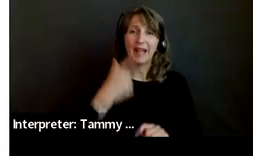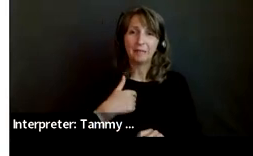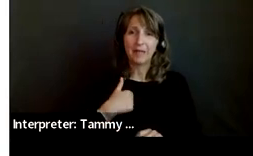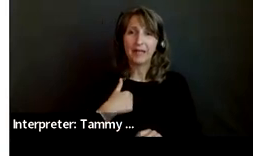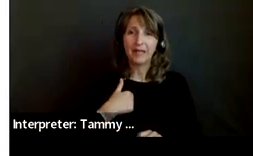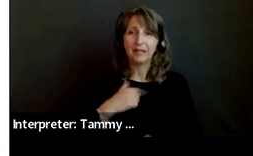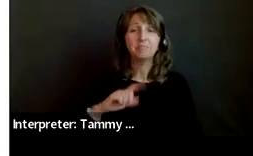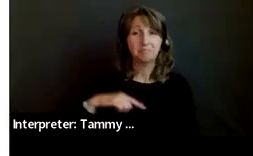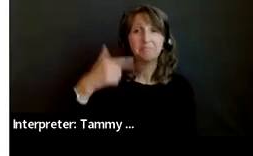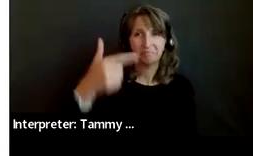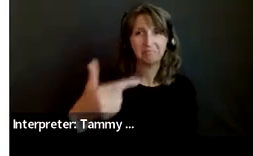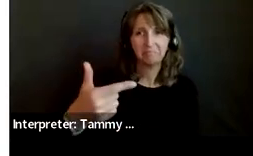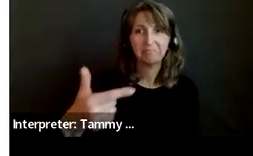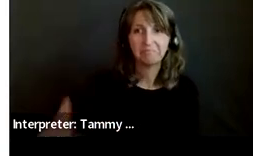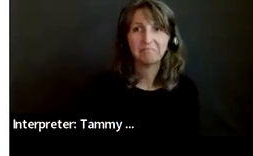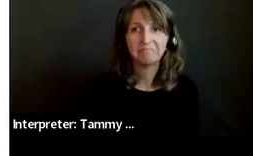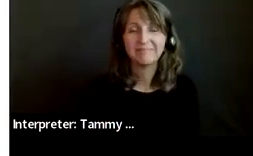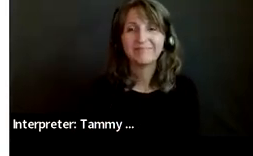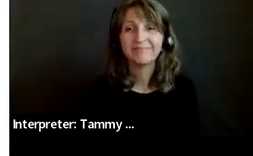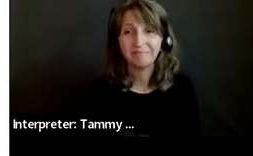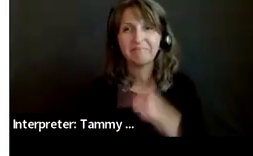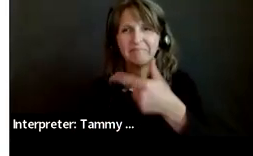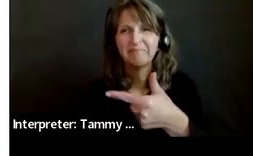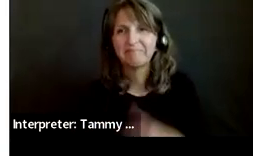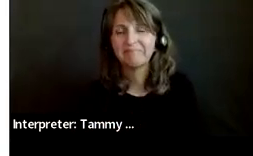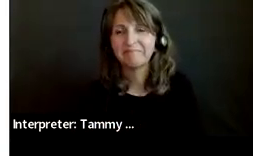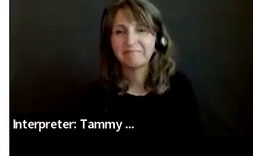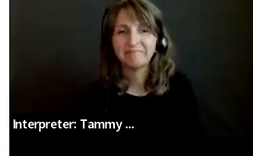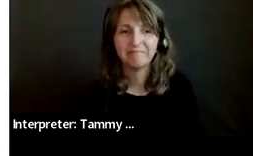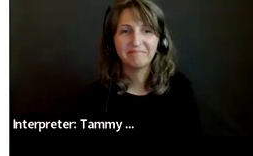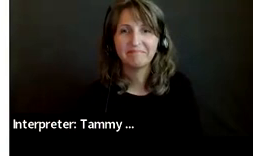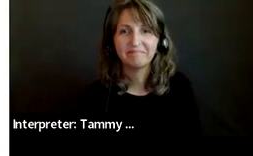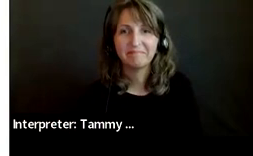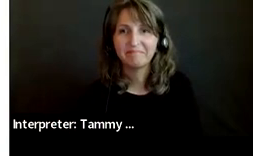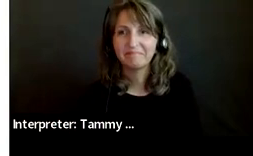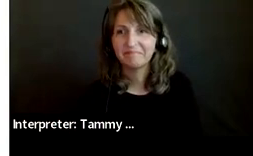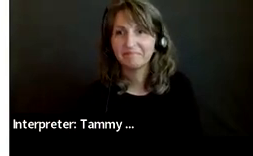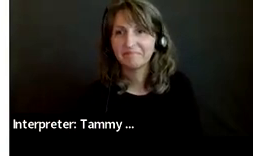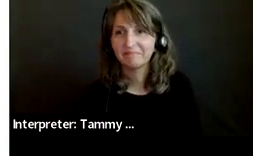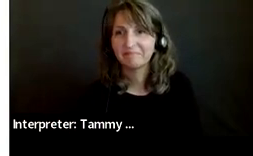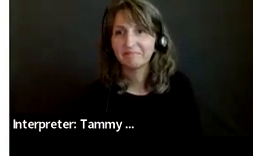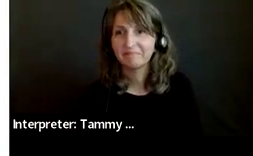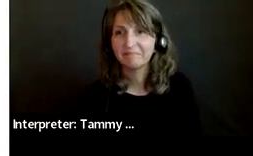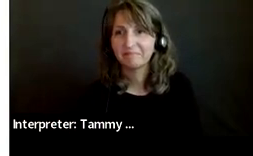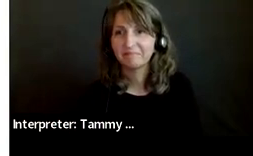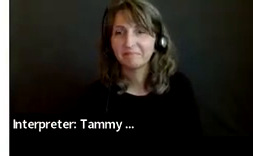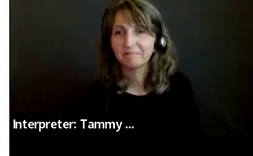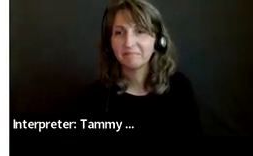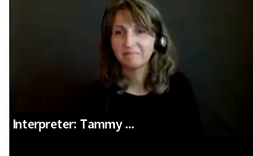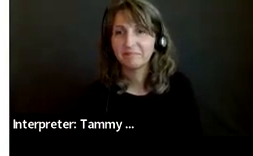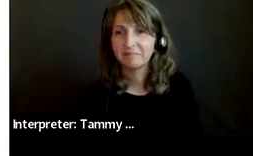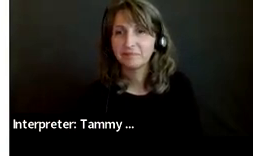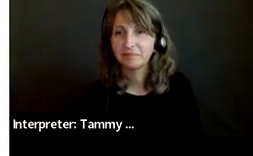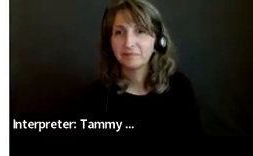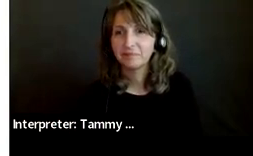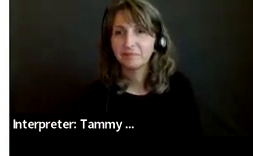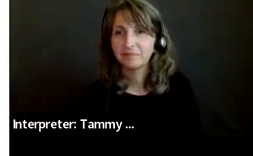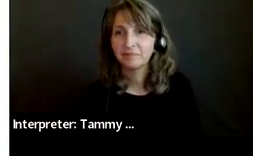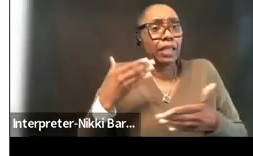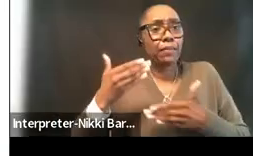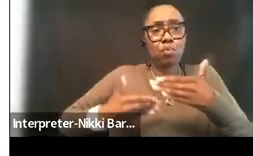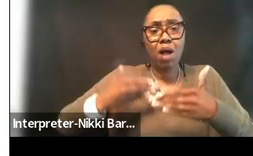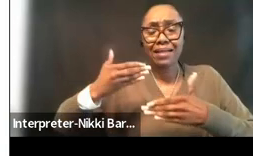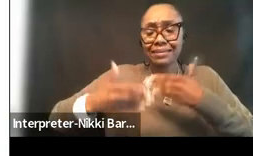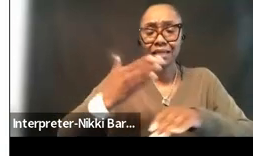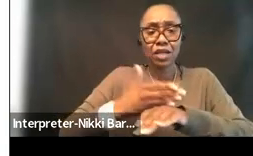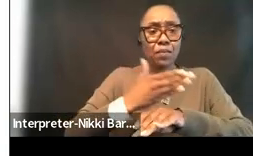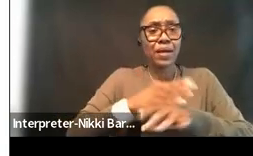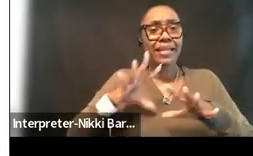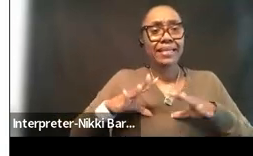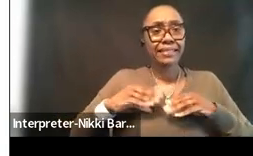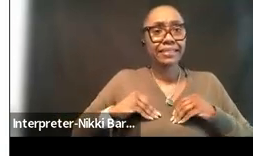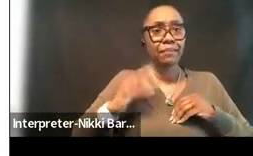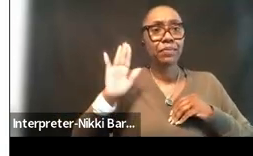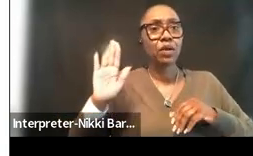So by being a part of a support group or a community of individuals who do truly understand, it can be very beneficial in the healing process and accepting the effects of the trauma.